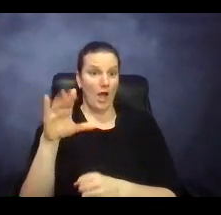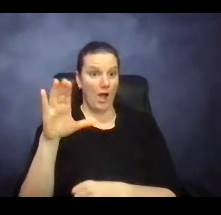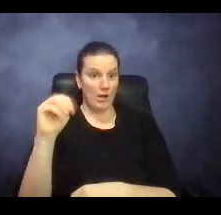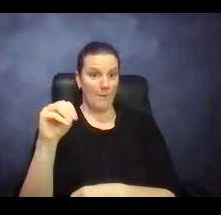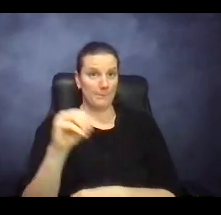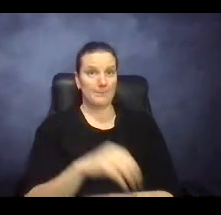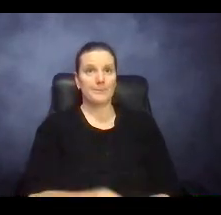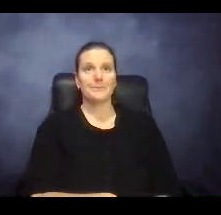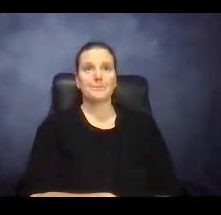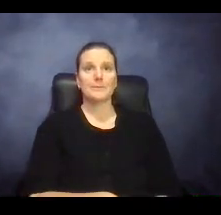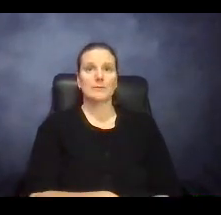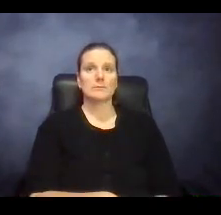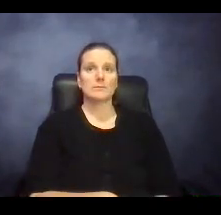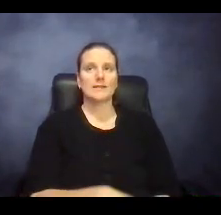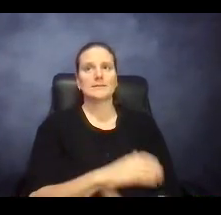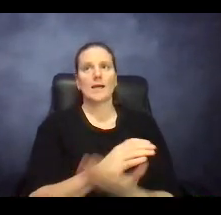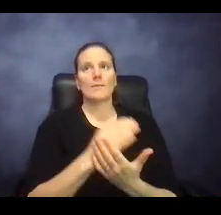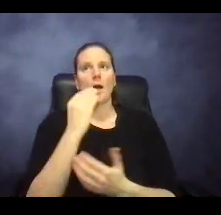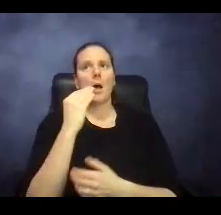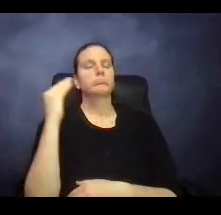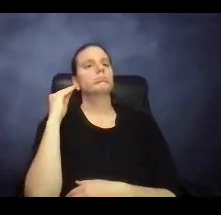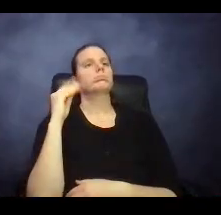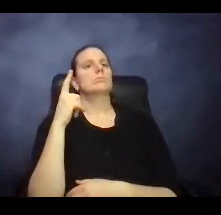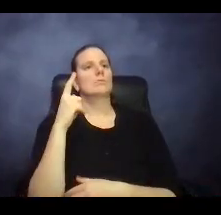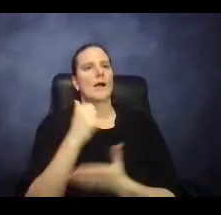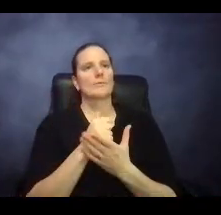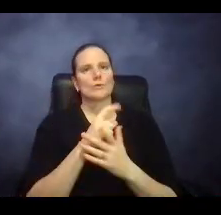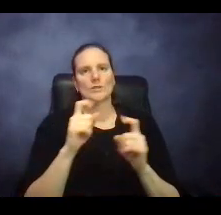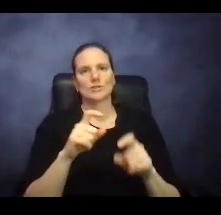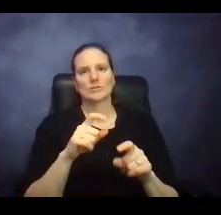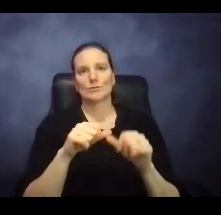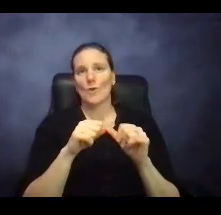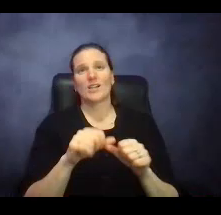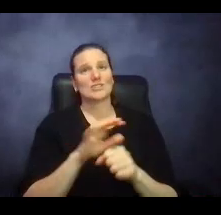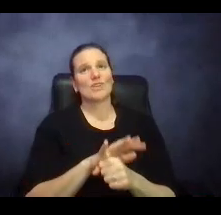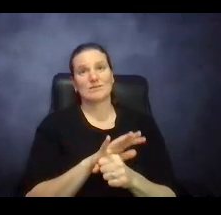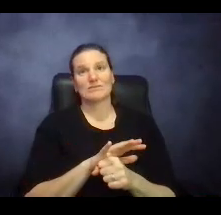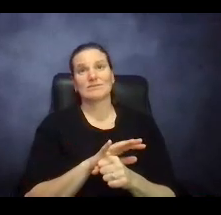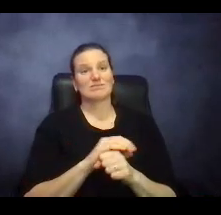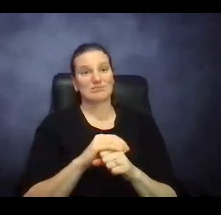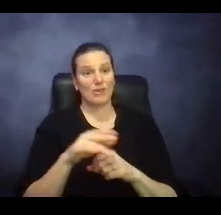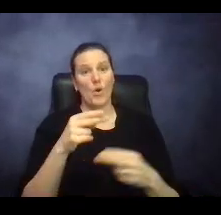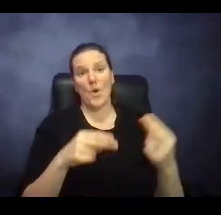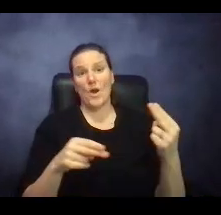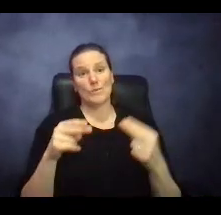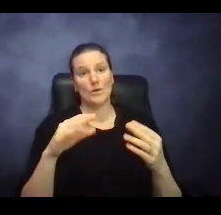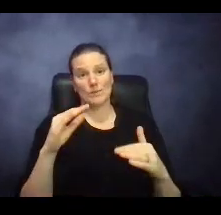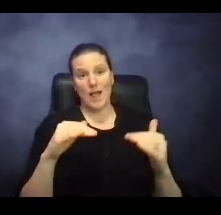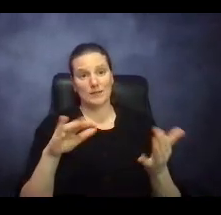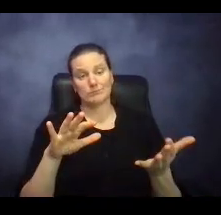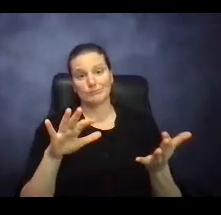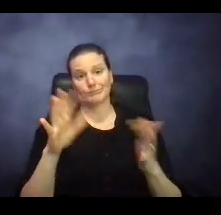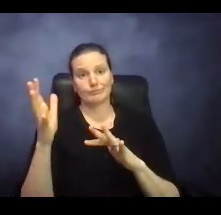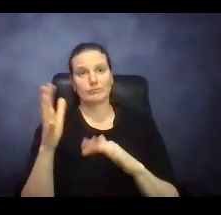So some takeaways, and we can get to some other questions. Chronic stress significantly affects your hormonal balance. If your cortisol